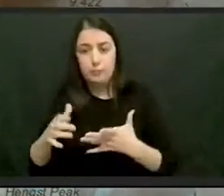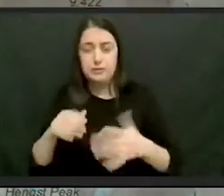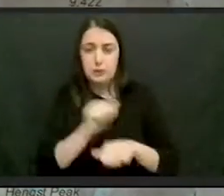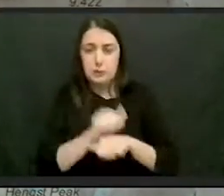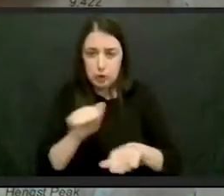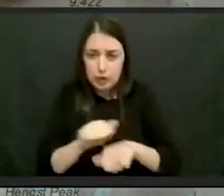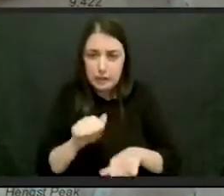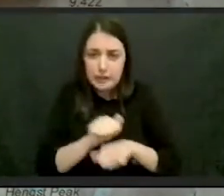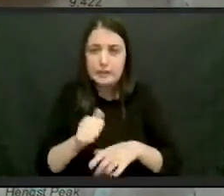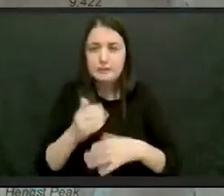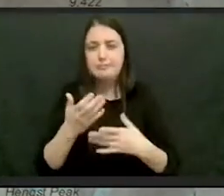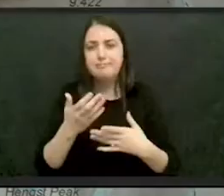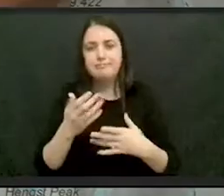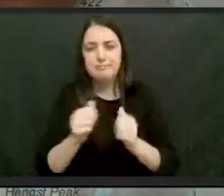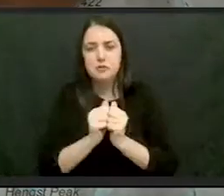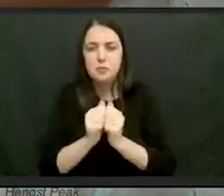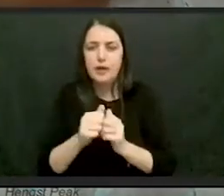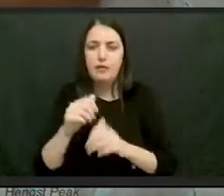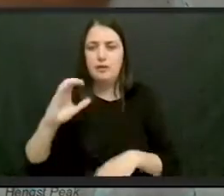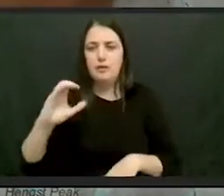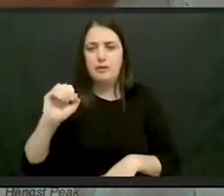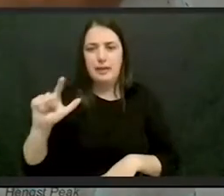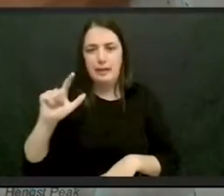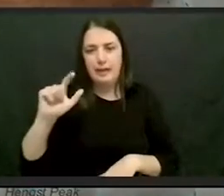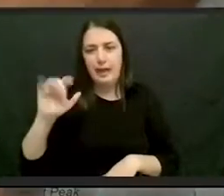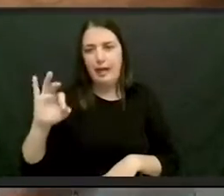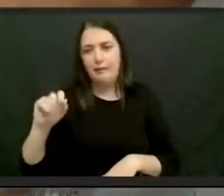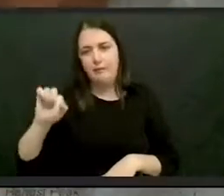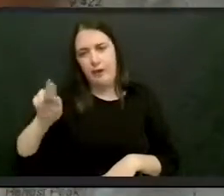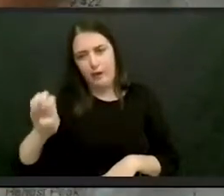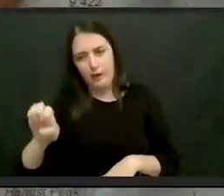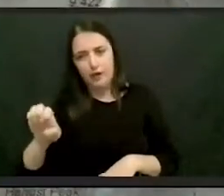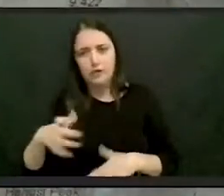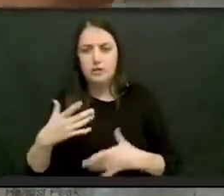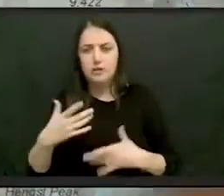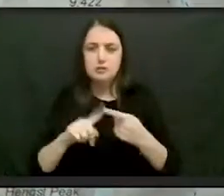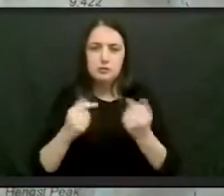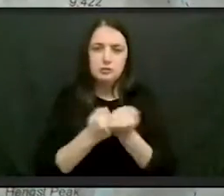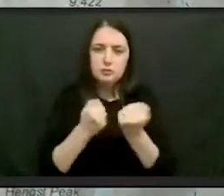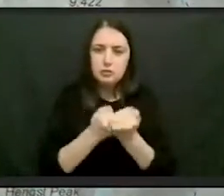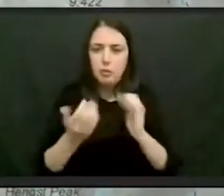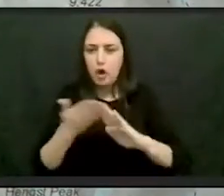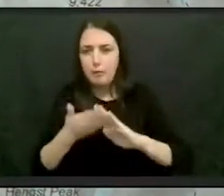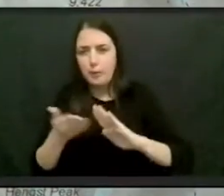continue to use this line down here and support operations that are in here all the way down into the creek. Again, we